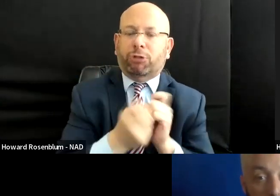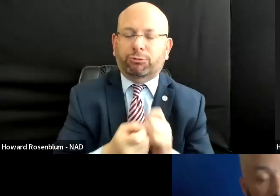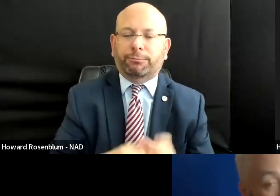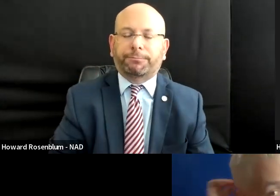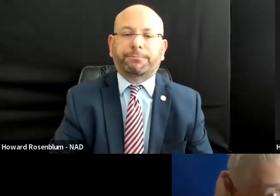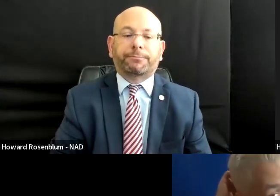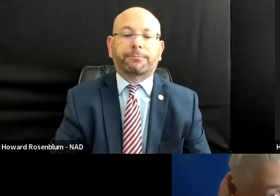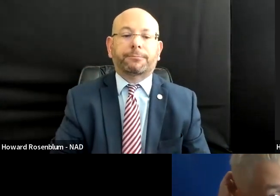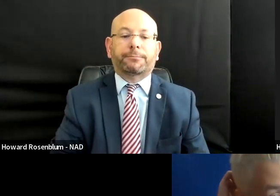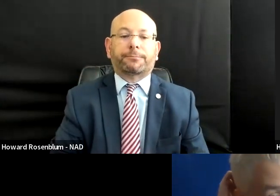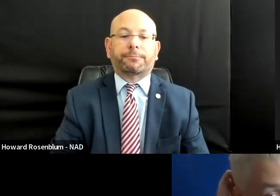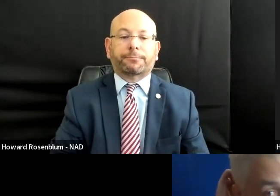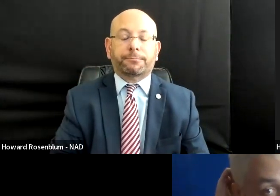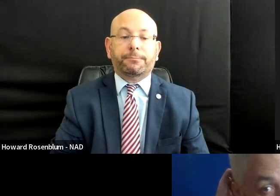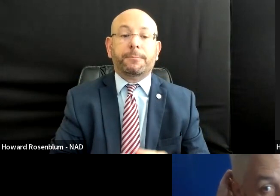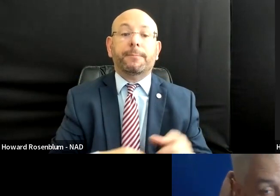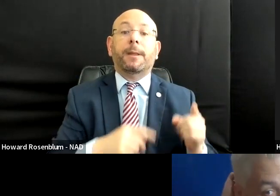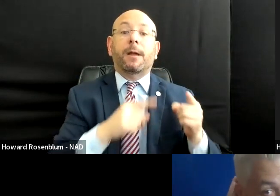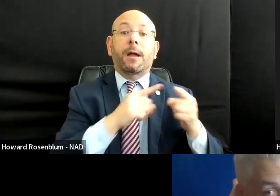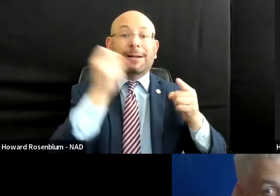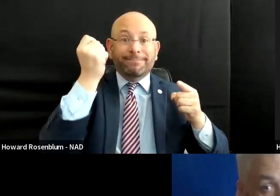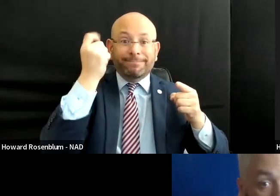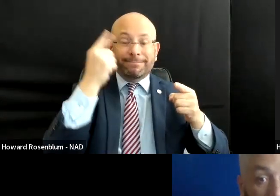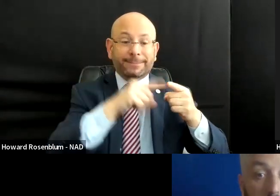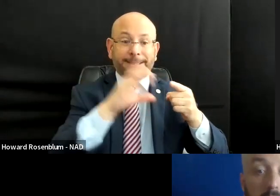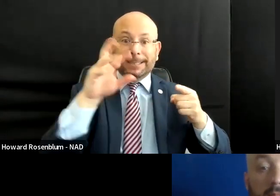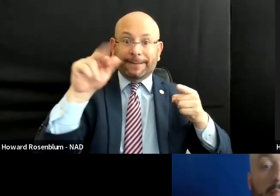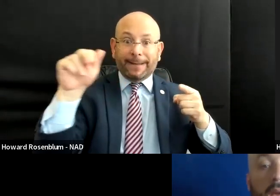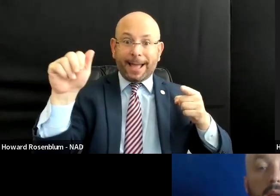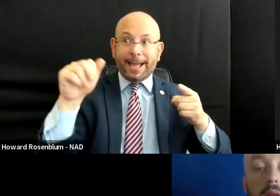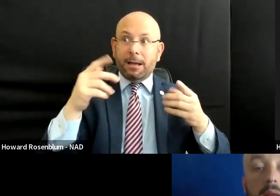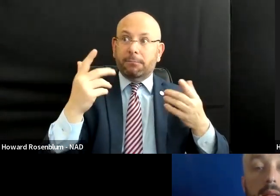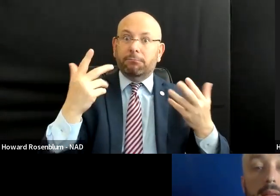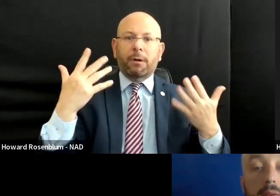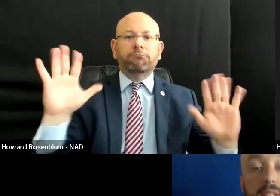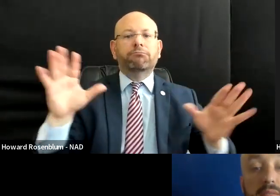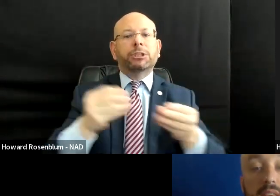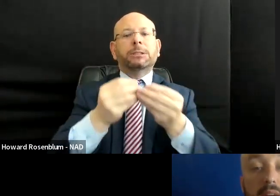If they fail to do so, they are penalized. That law greatly